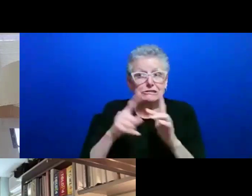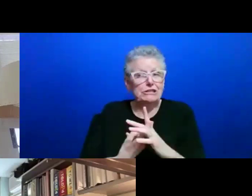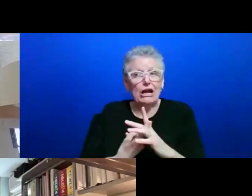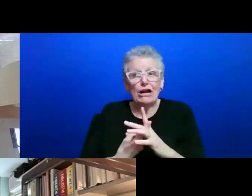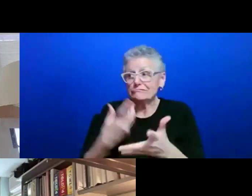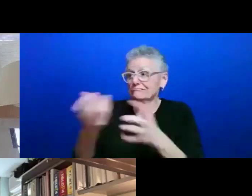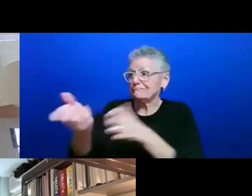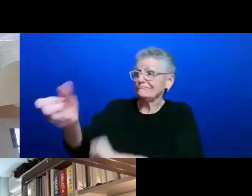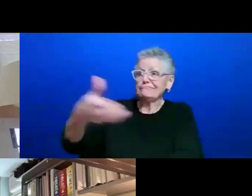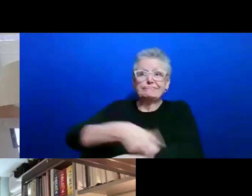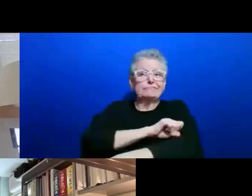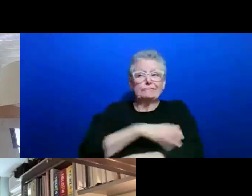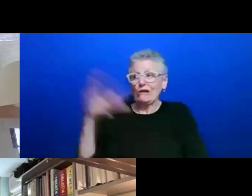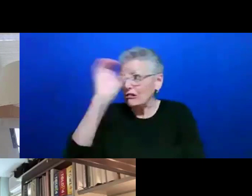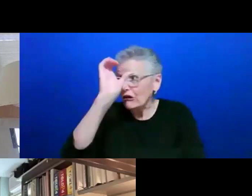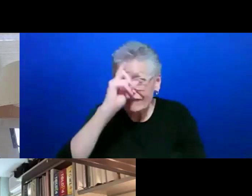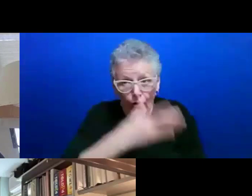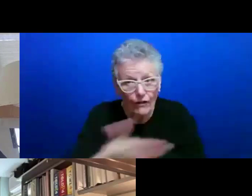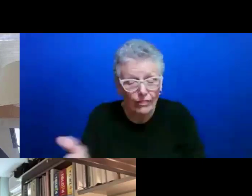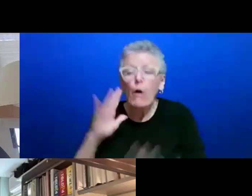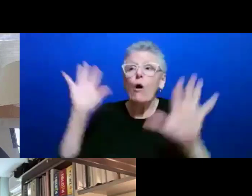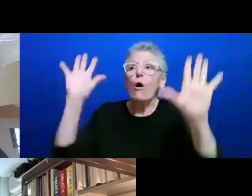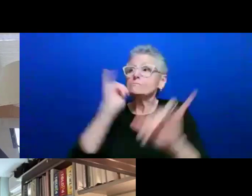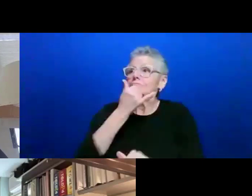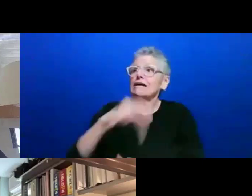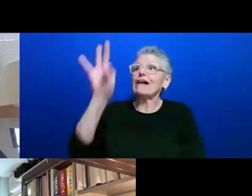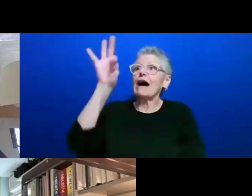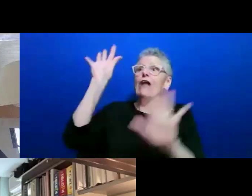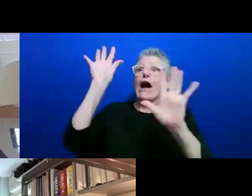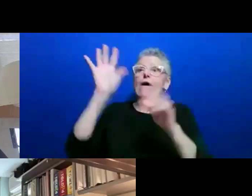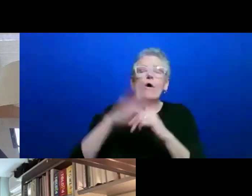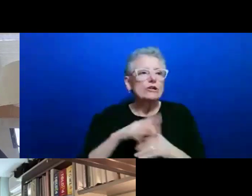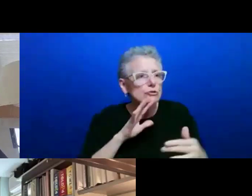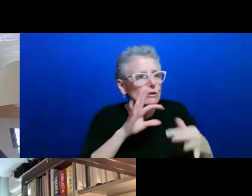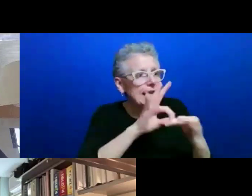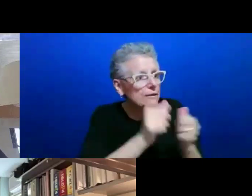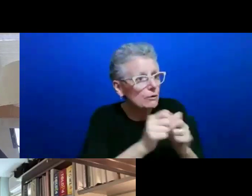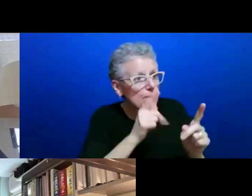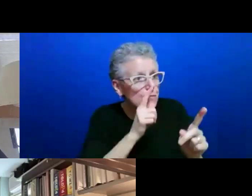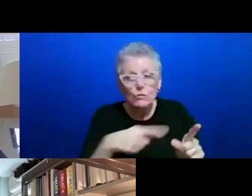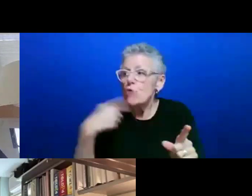and stumble across things? Did you connect with people who said, hey, check this out? So if you could share with us